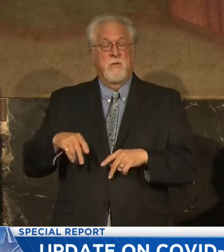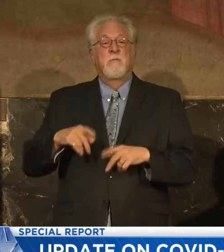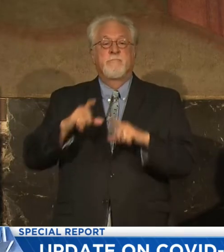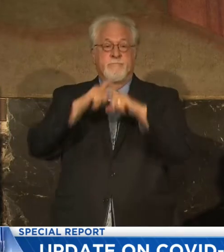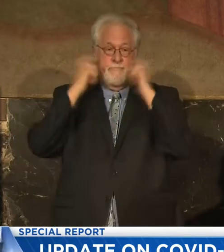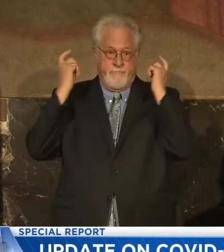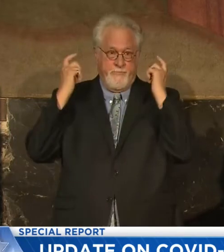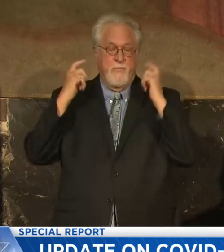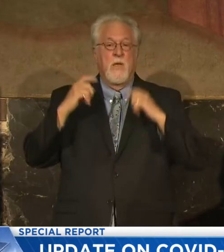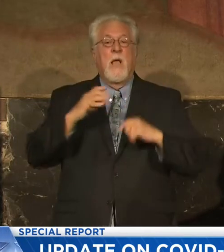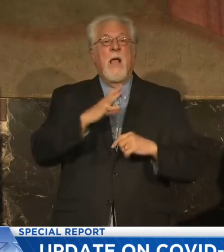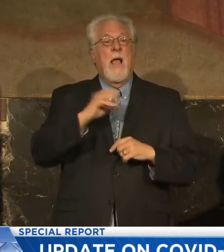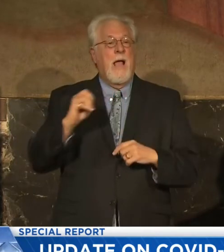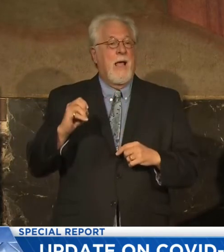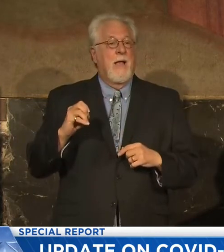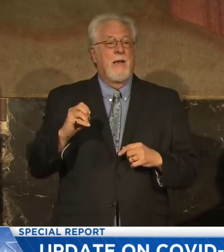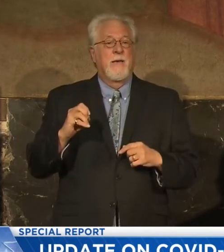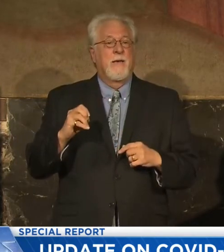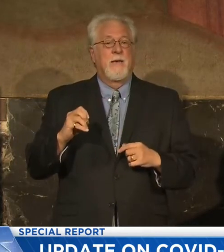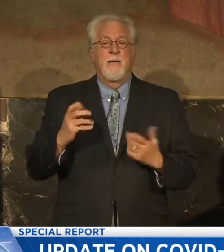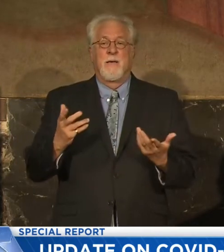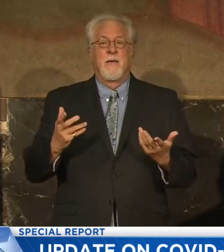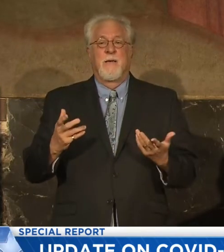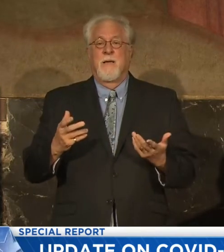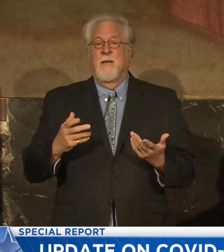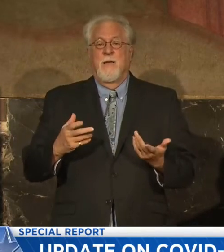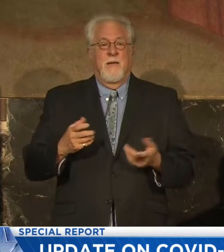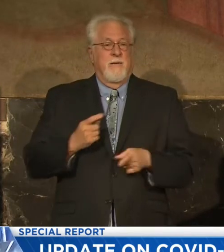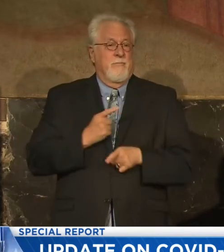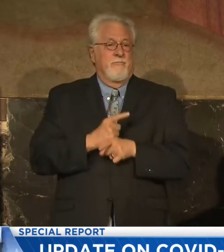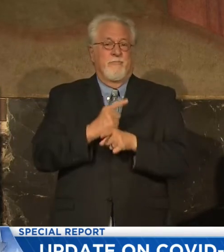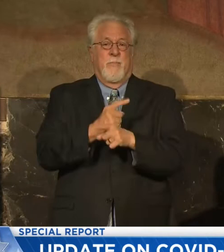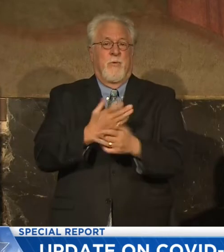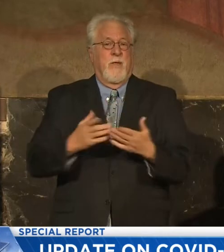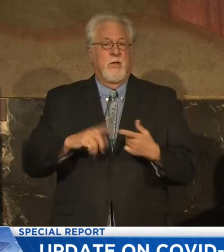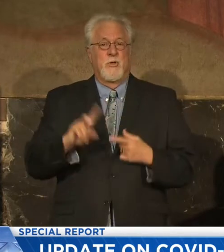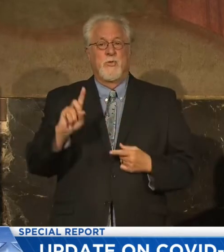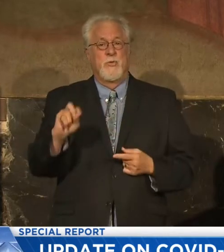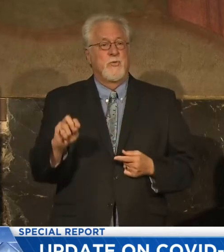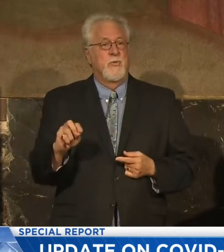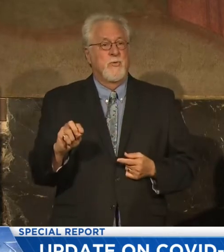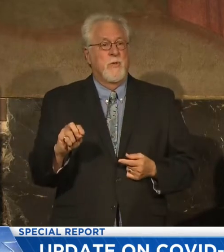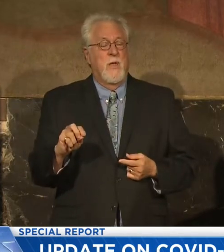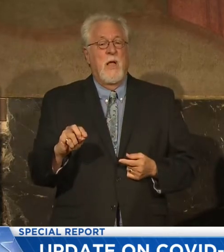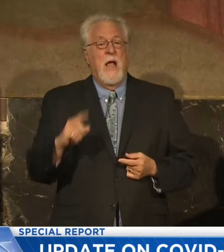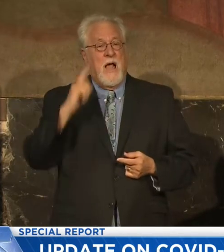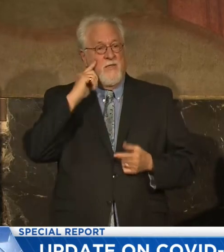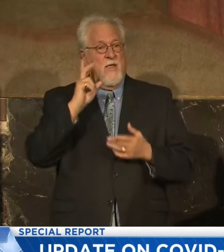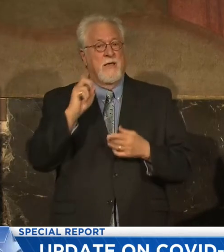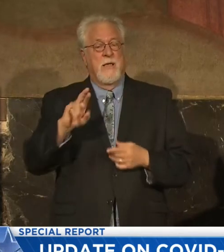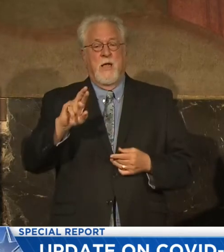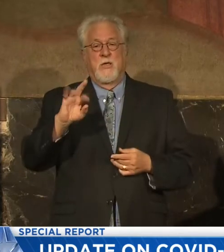YOU'RE GOING TO BE WITHIN SIX FEET OF SOMEONE WHO IS NOT IN YOUR IMMEDIATE HOUSEHOLD, YOU